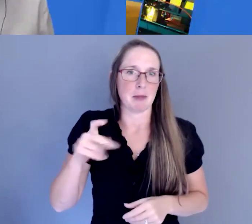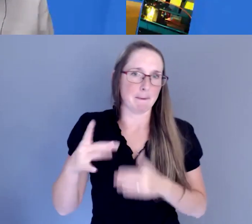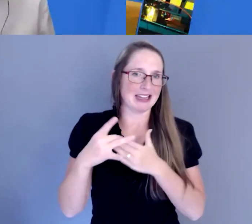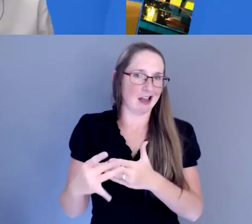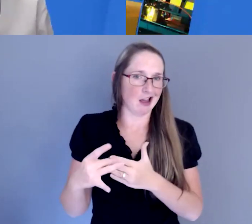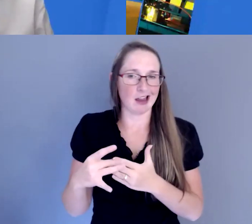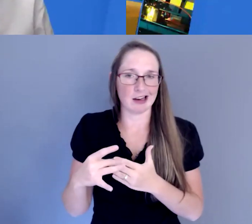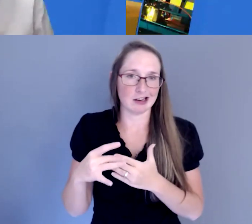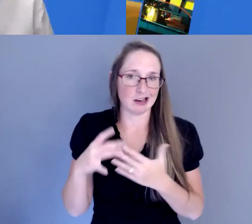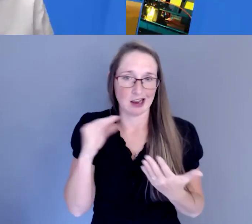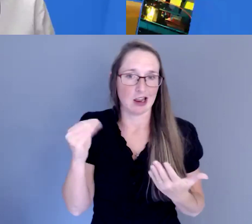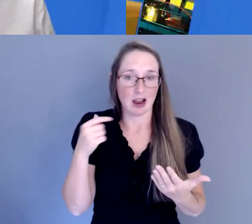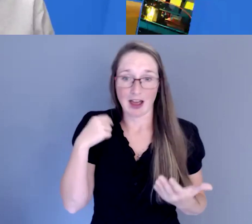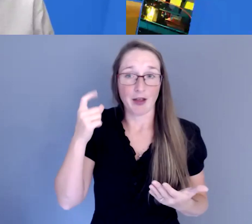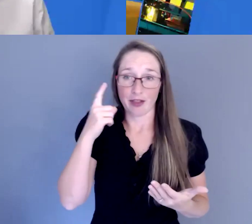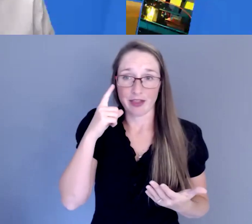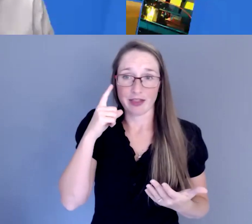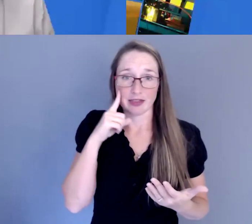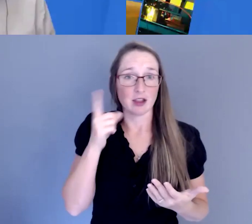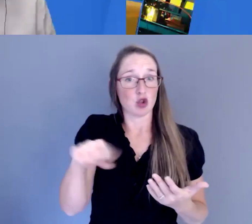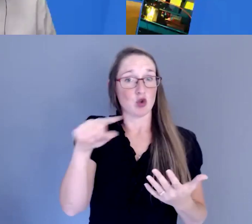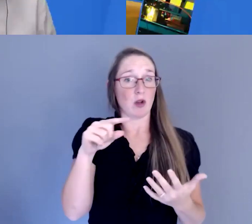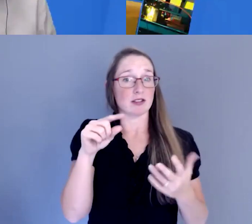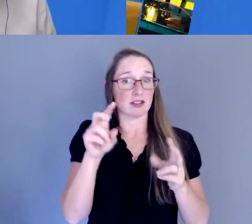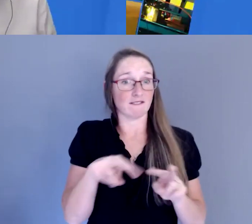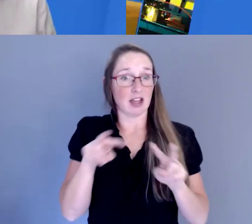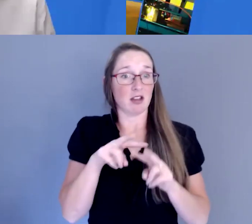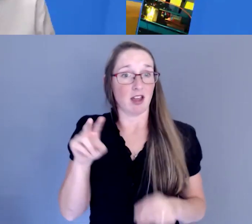I think you all value the fact that NSF have puts out